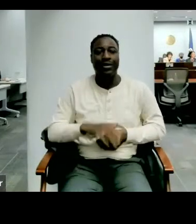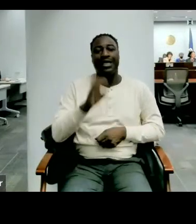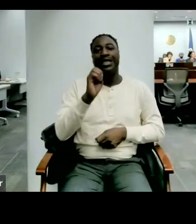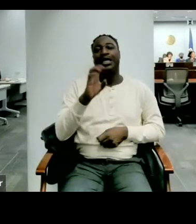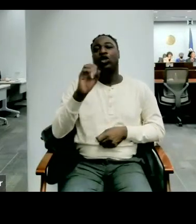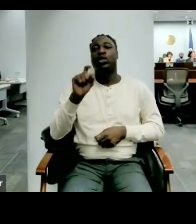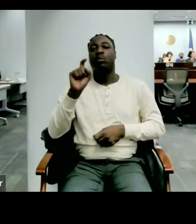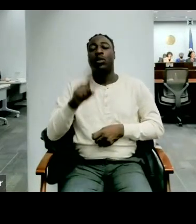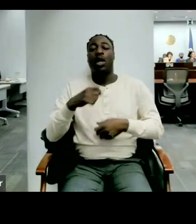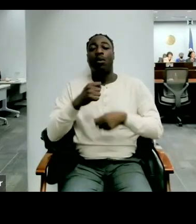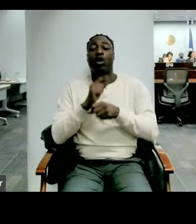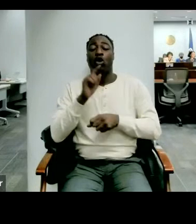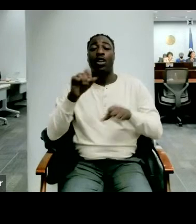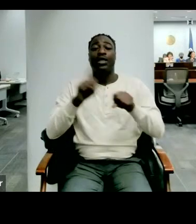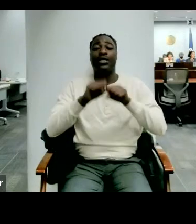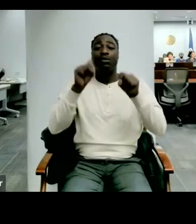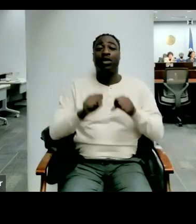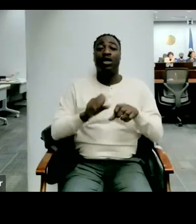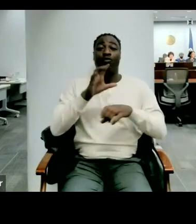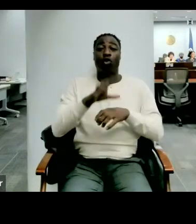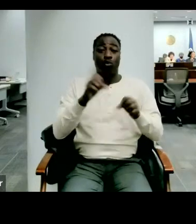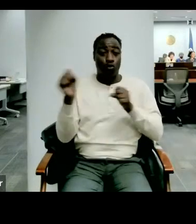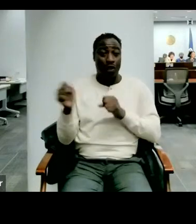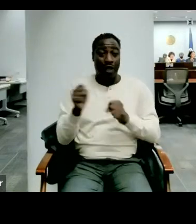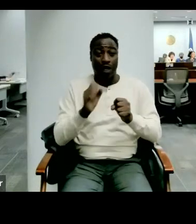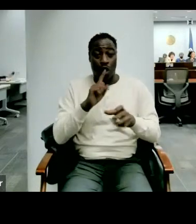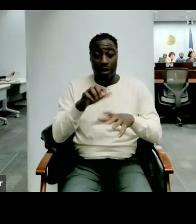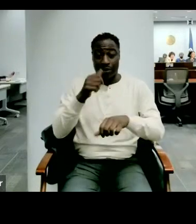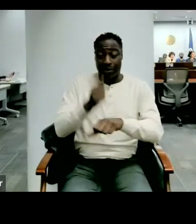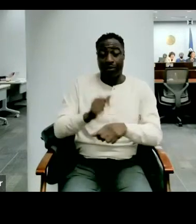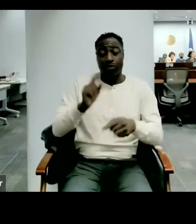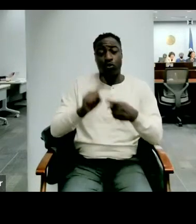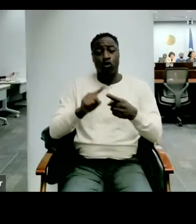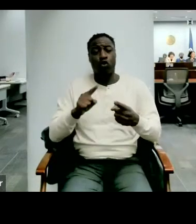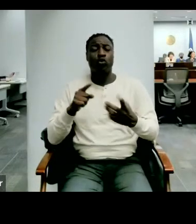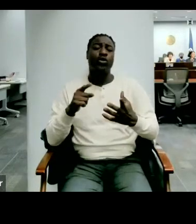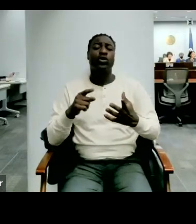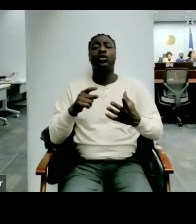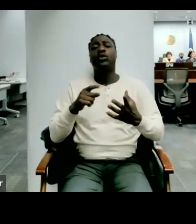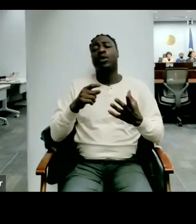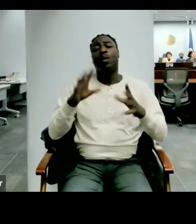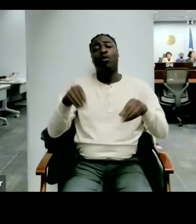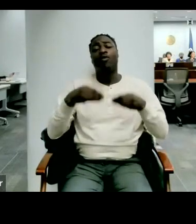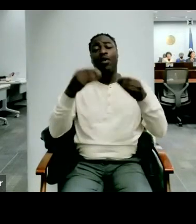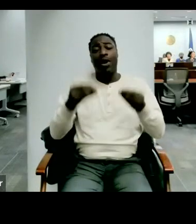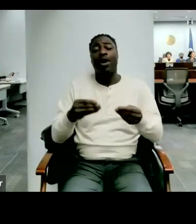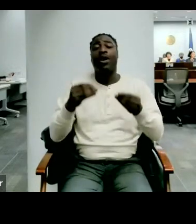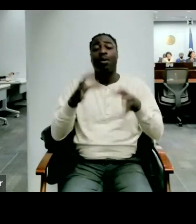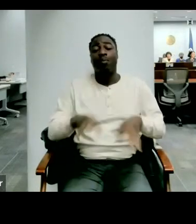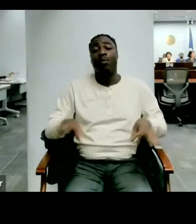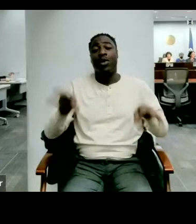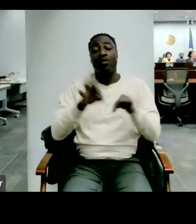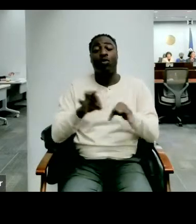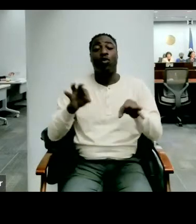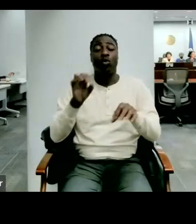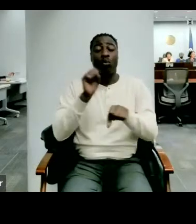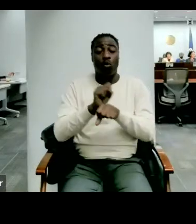Must ensure the systemic strategies are defined to design meaningful employment opportunities to Black workers and workers of color.